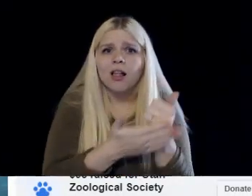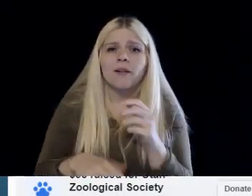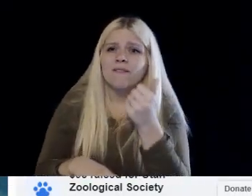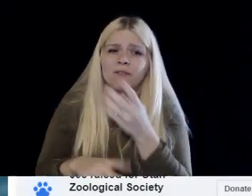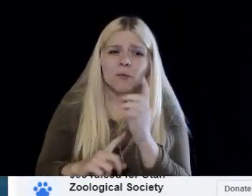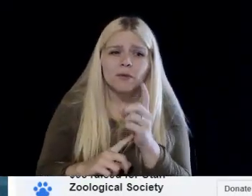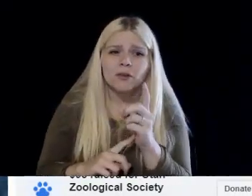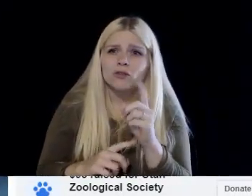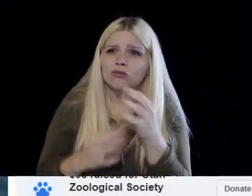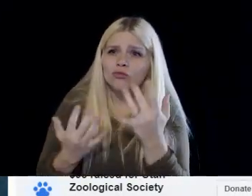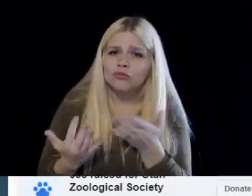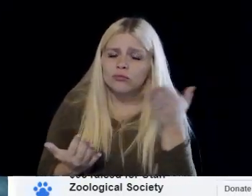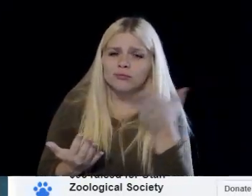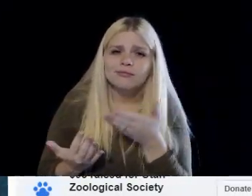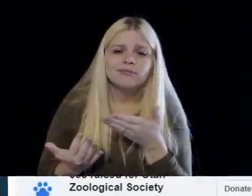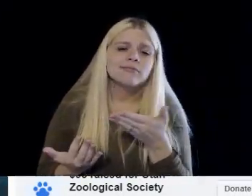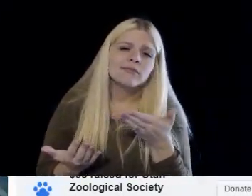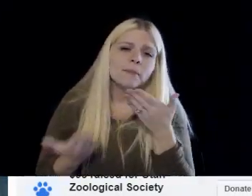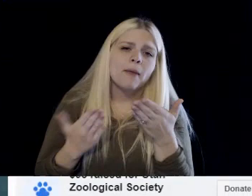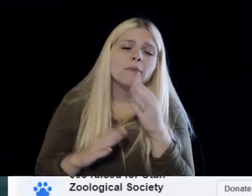bottom, or laying on a rock somewhere and not coming up.